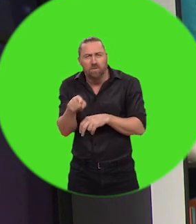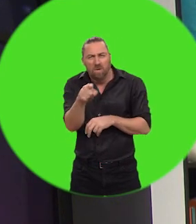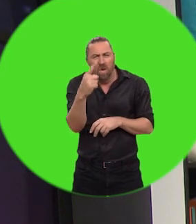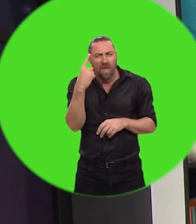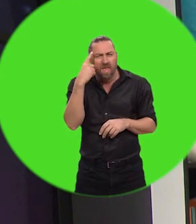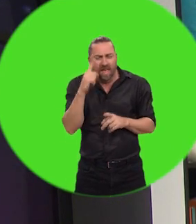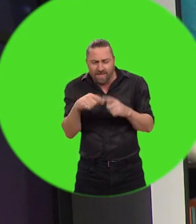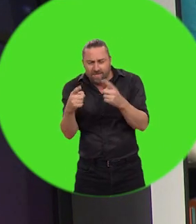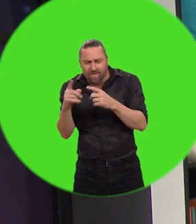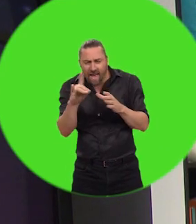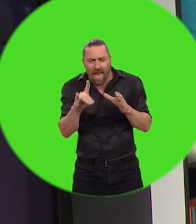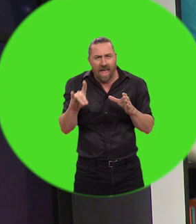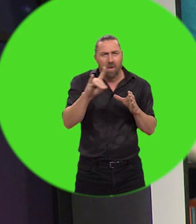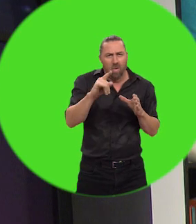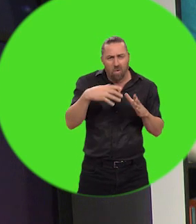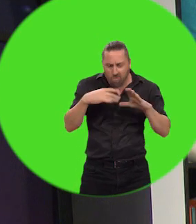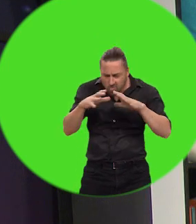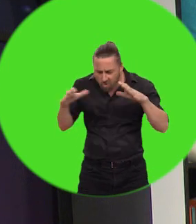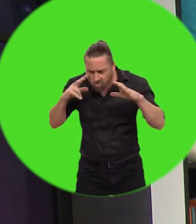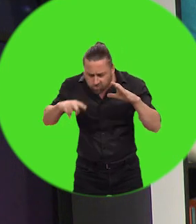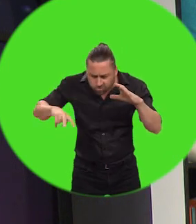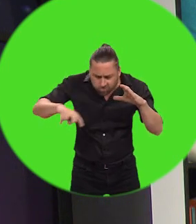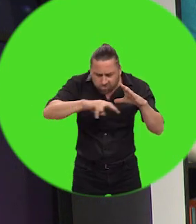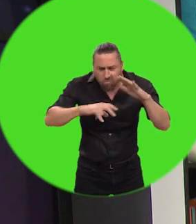What creatures would you like to see in your rock pool?